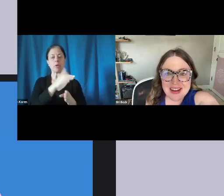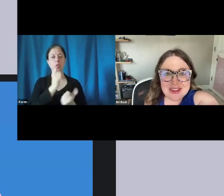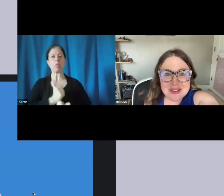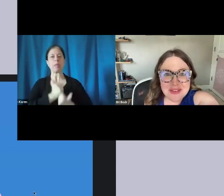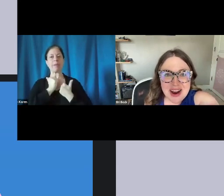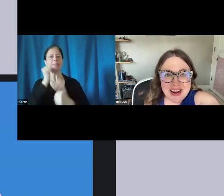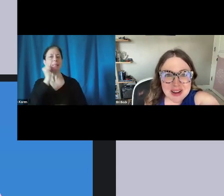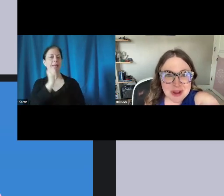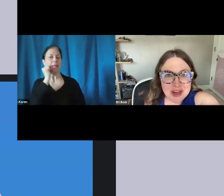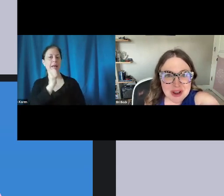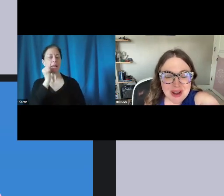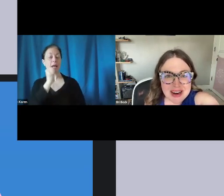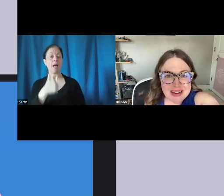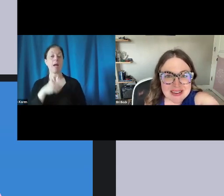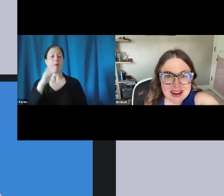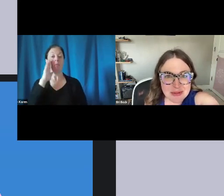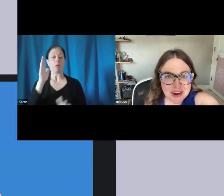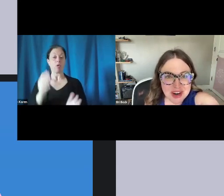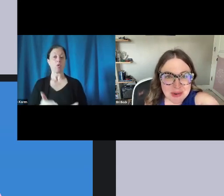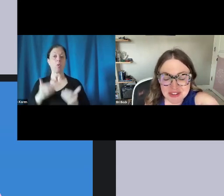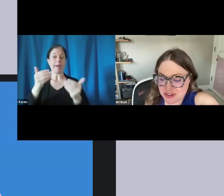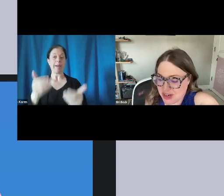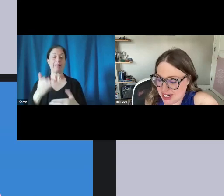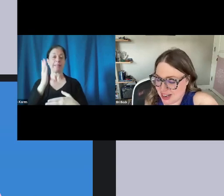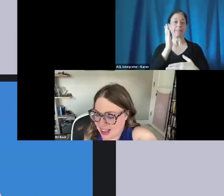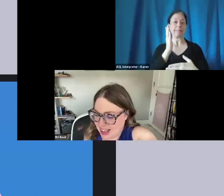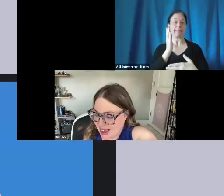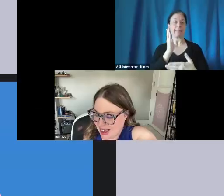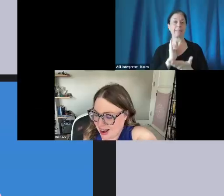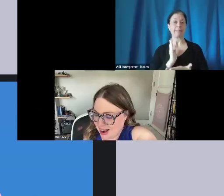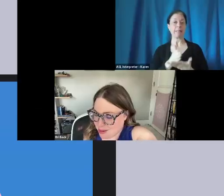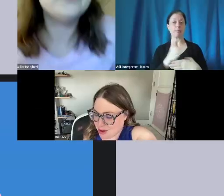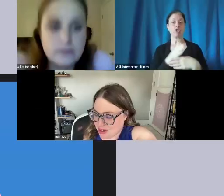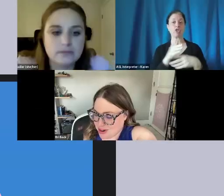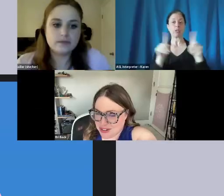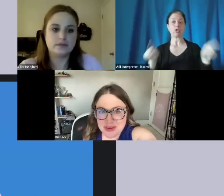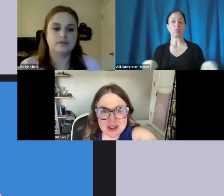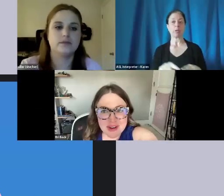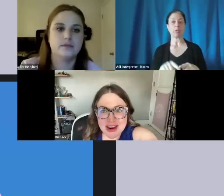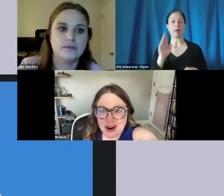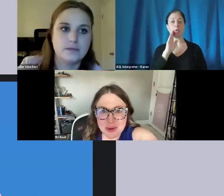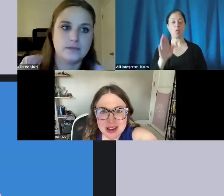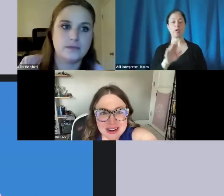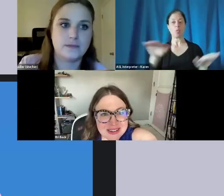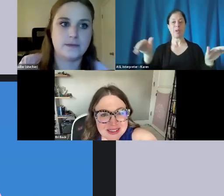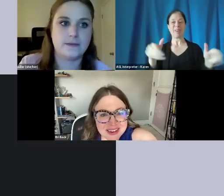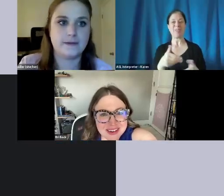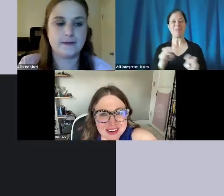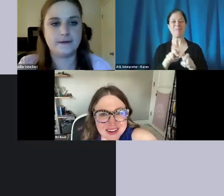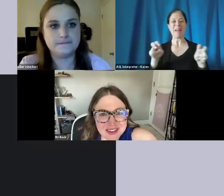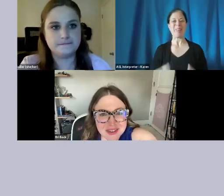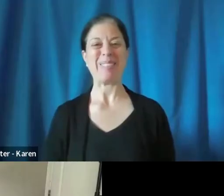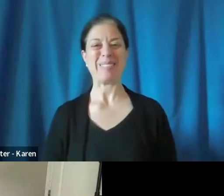from experts and those in the field who are living this out day to day.